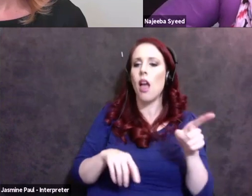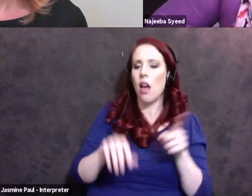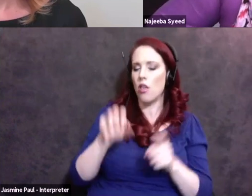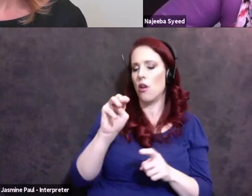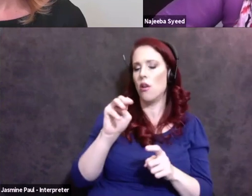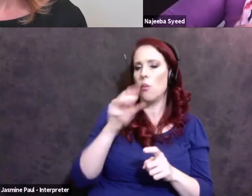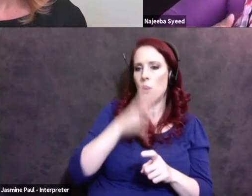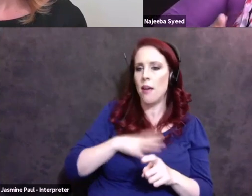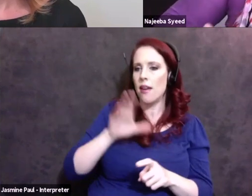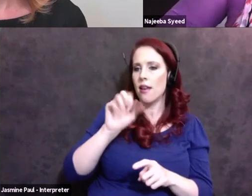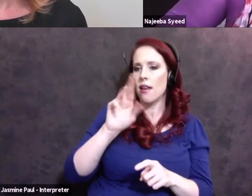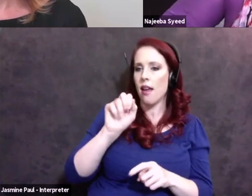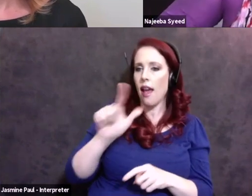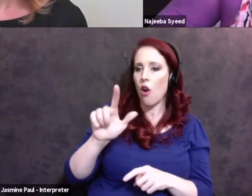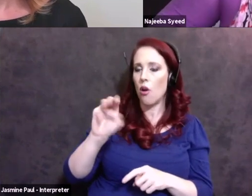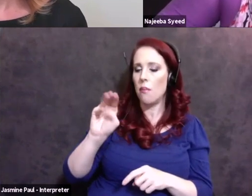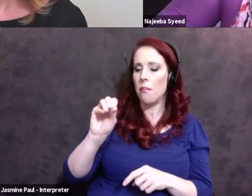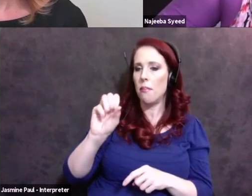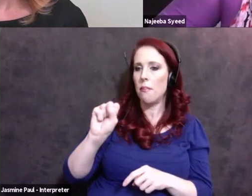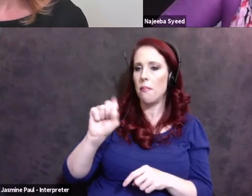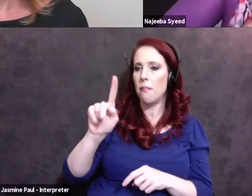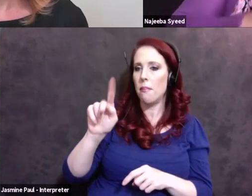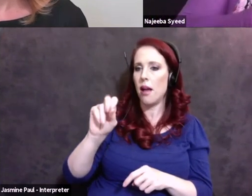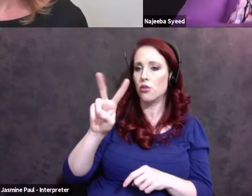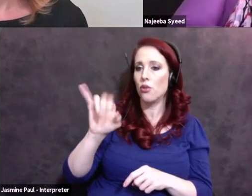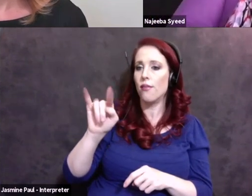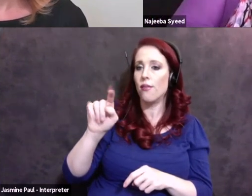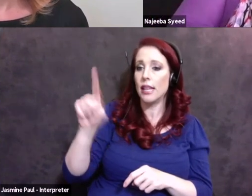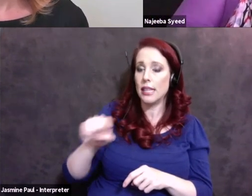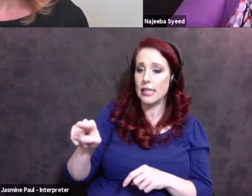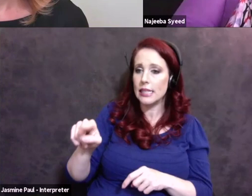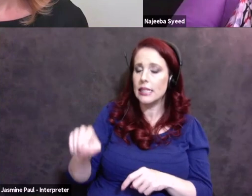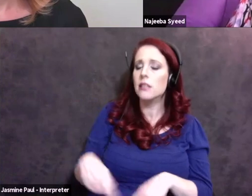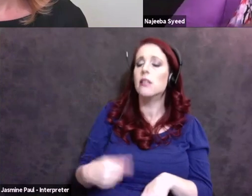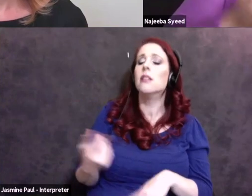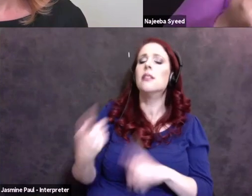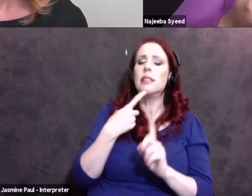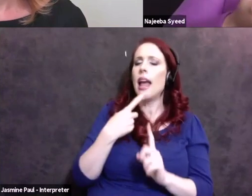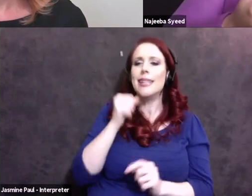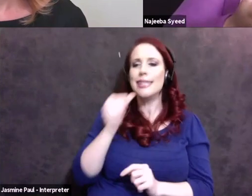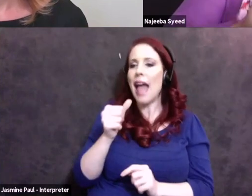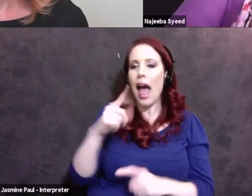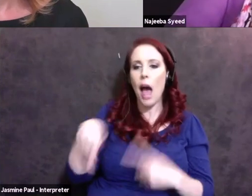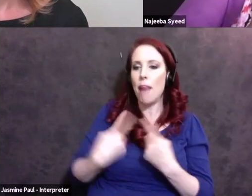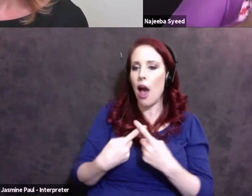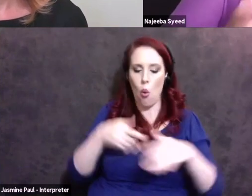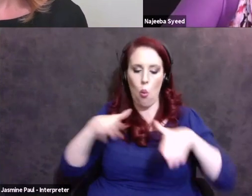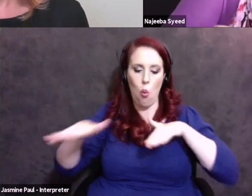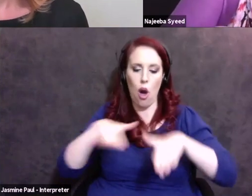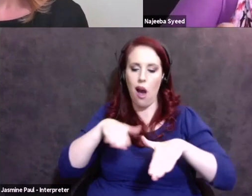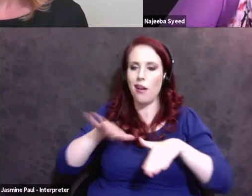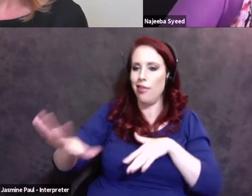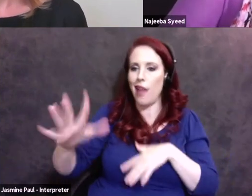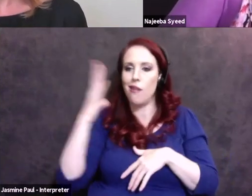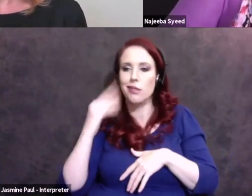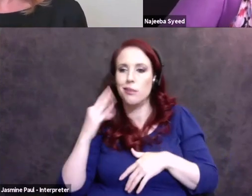area and they say it isn't about walking in someone's shoes but, you know, I can't walk